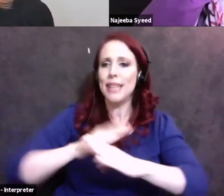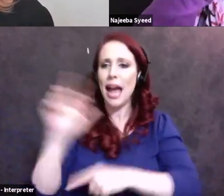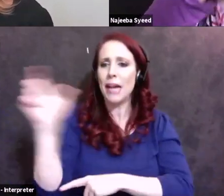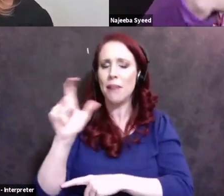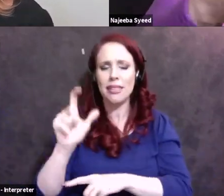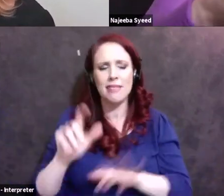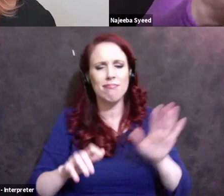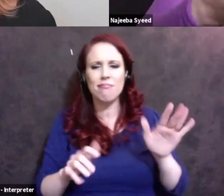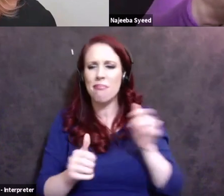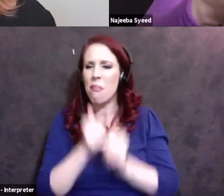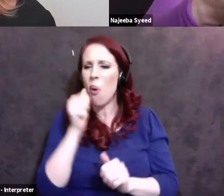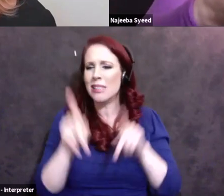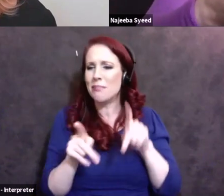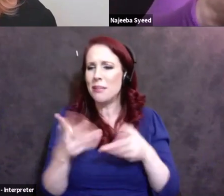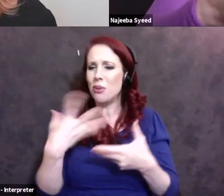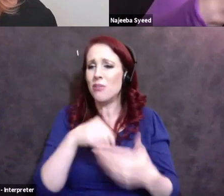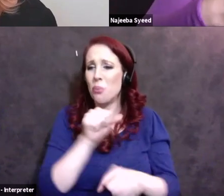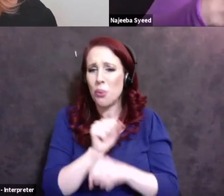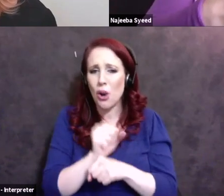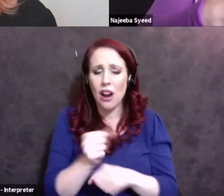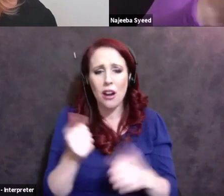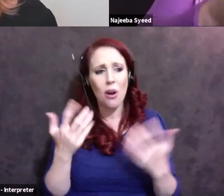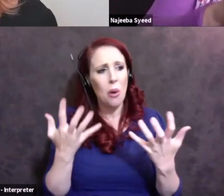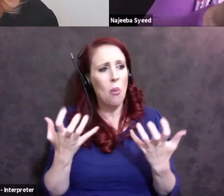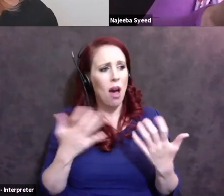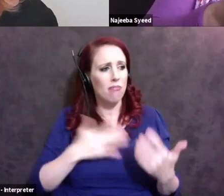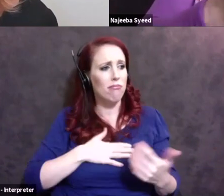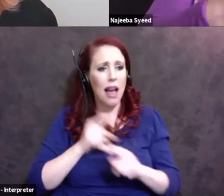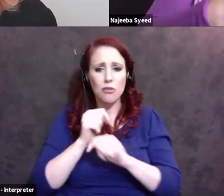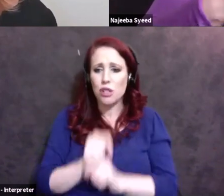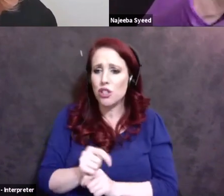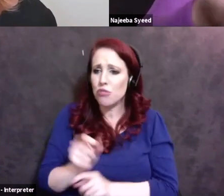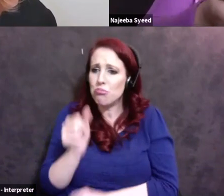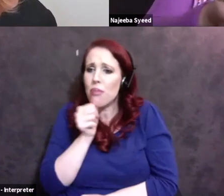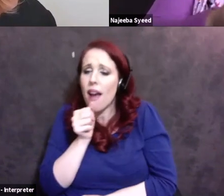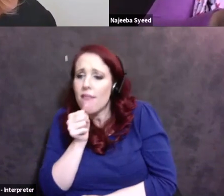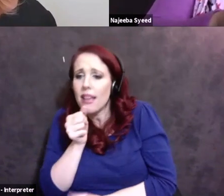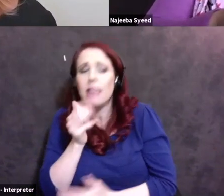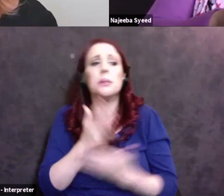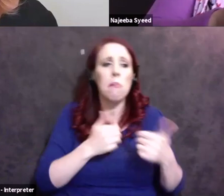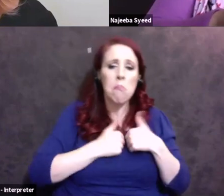to have parts of their tradition privately and they want to deal with some of it publicly